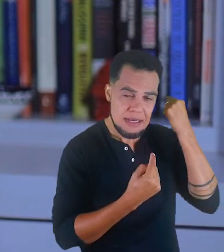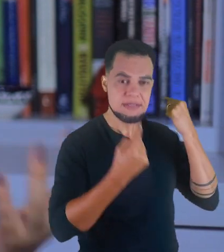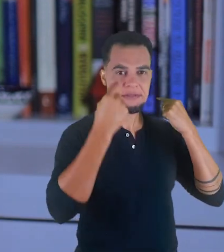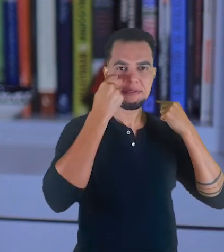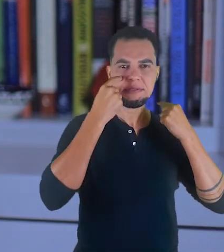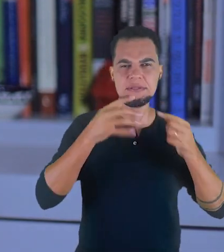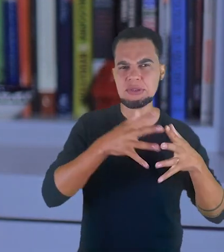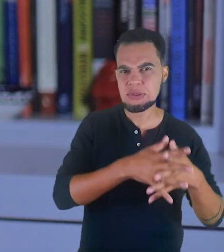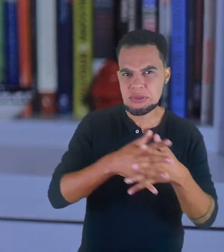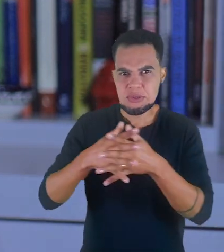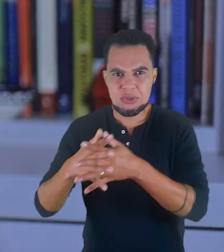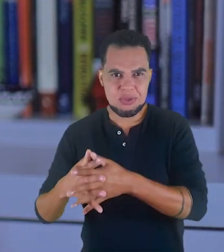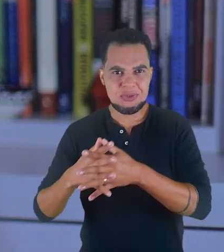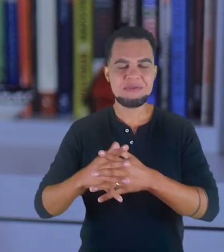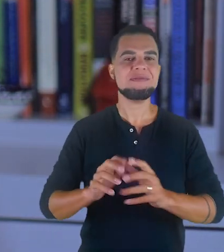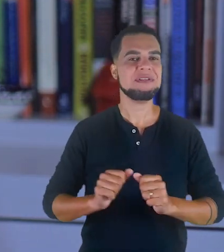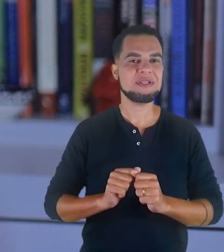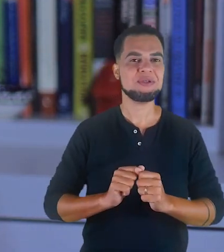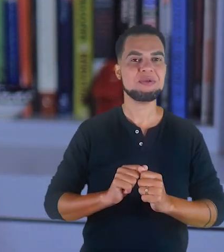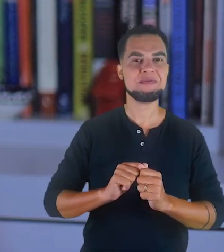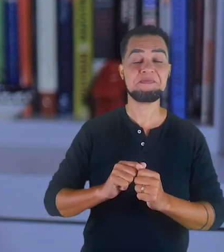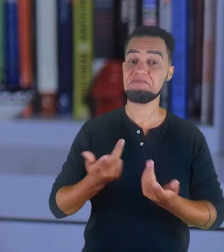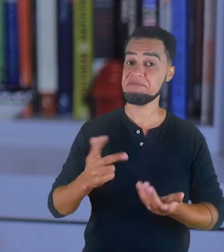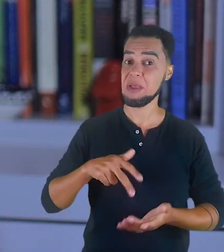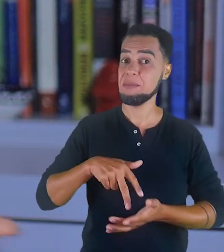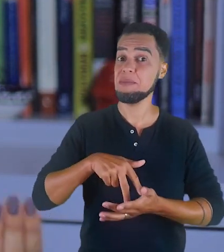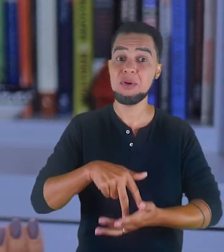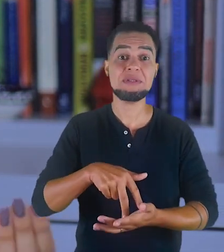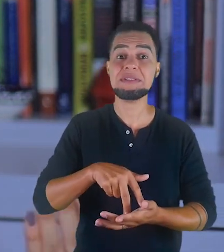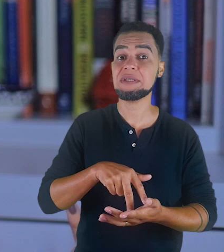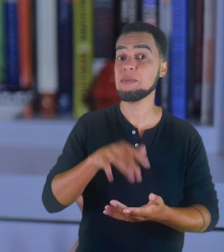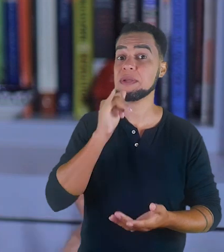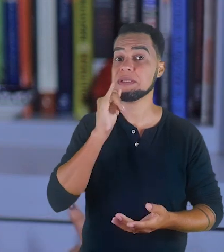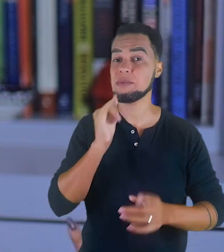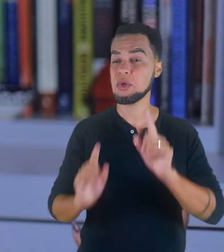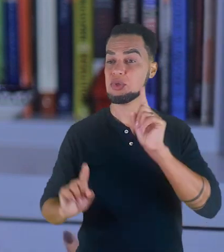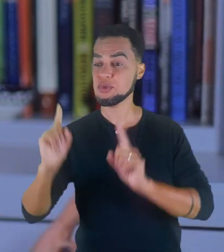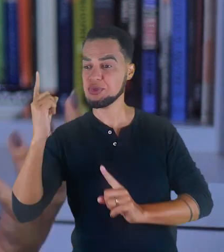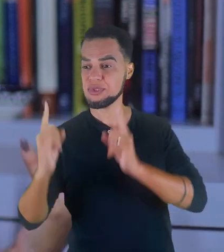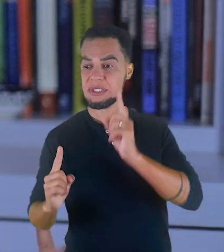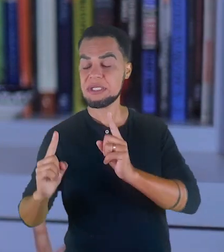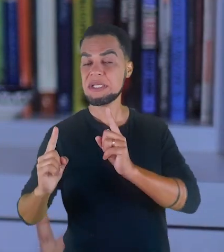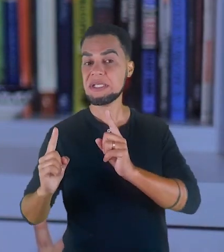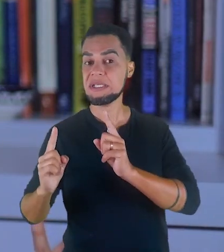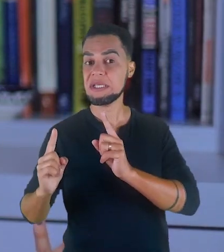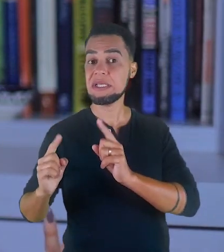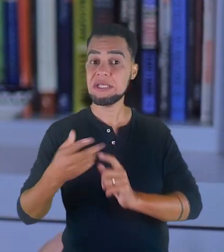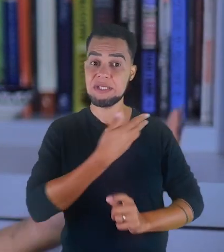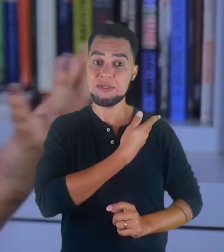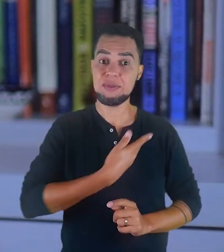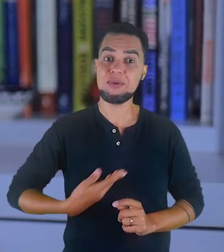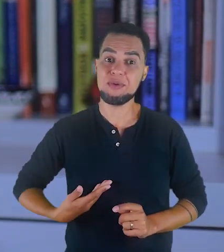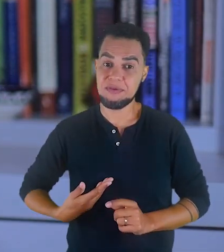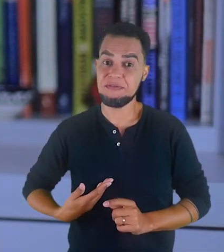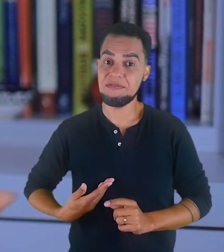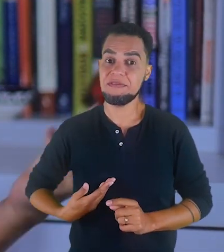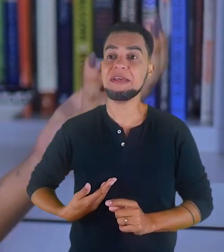we will find diplomatic conflicts between Chile today and the administration